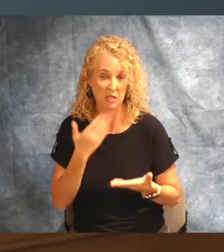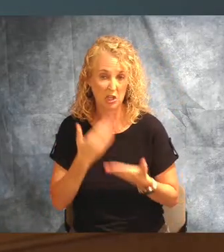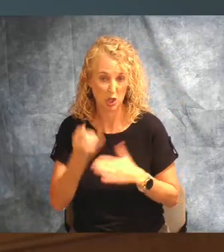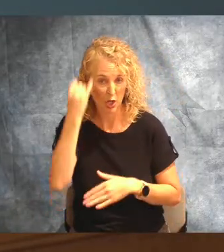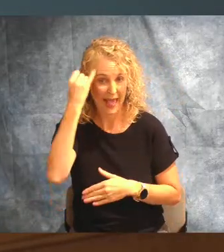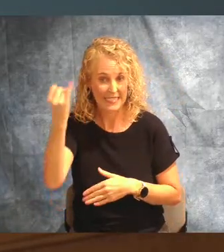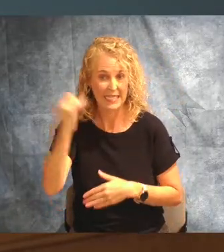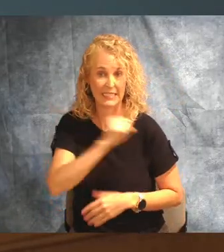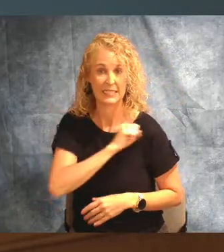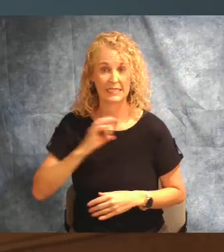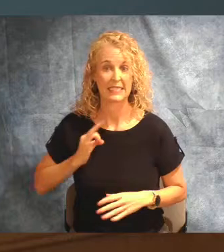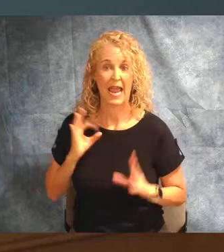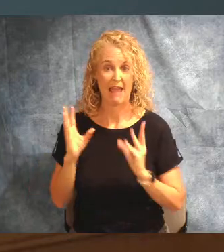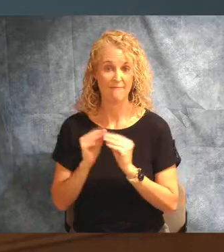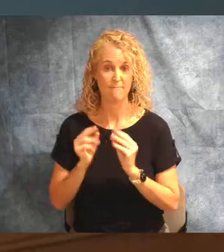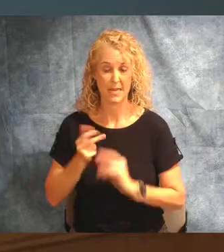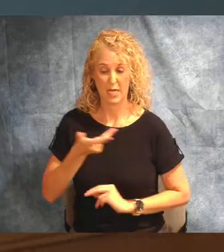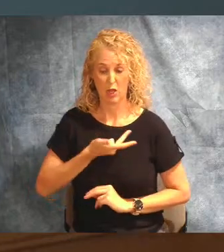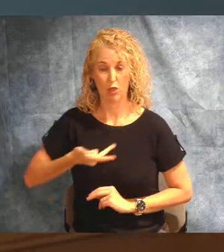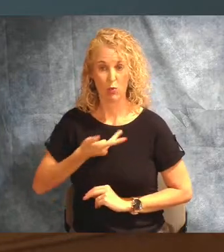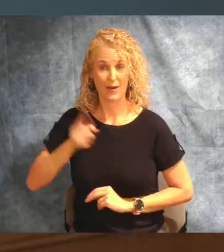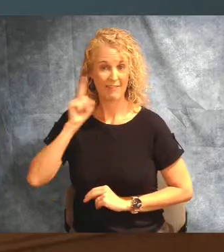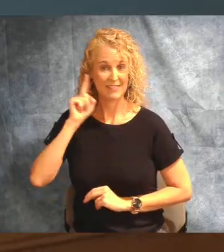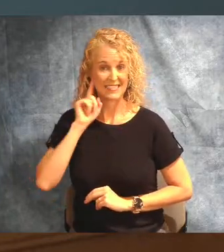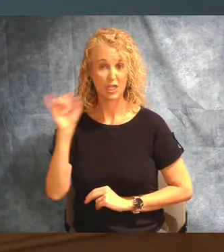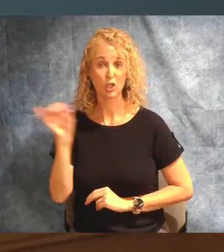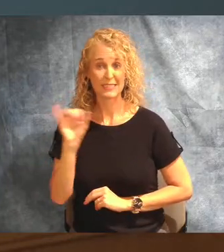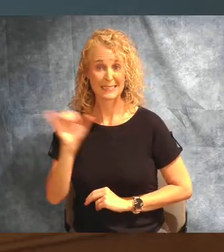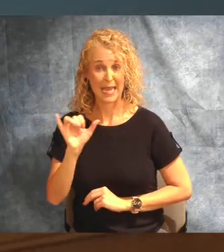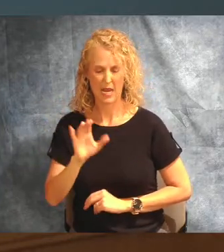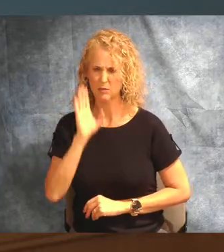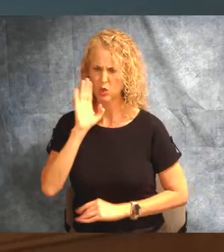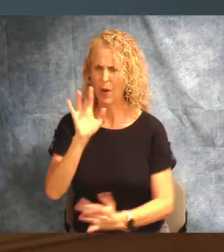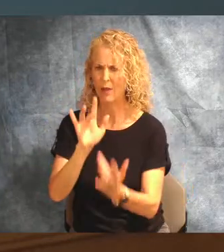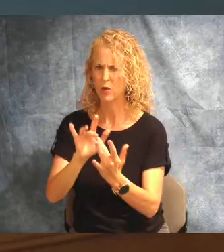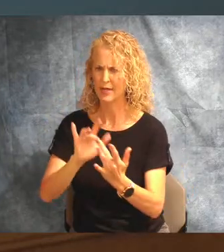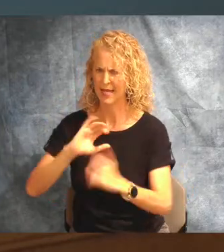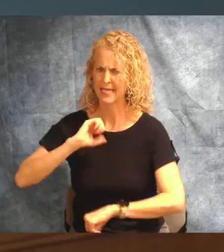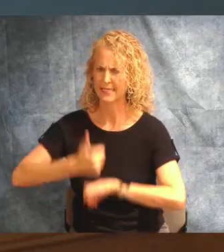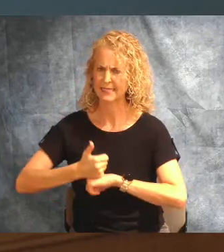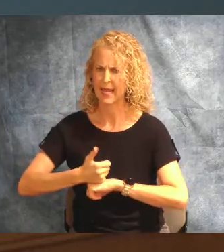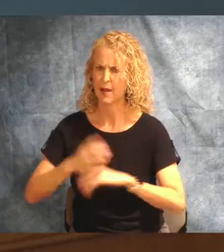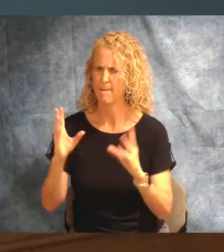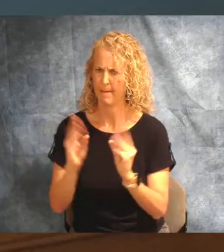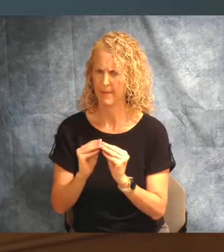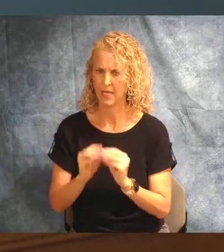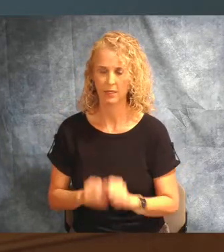meeting where we can all hear the same message. So, we're certainly set that up. Uhhuh. Um,